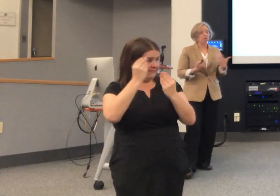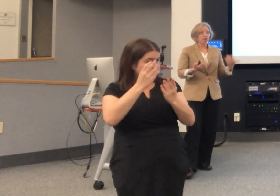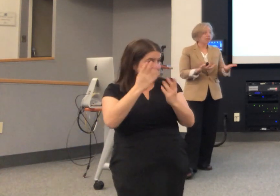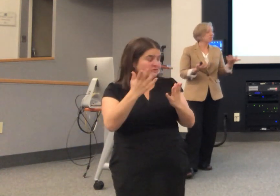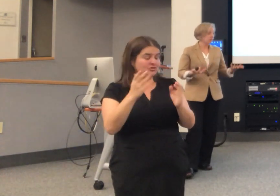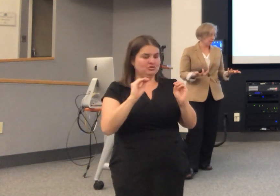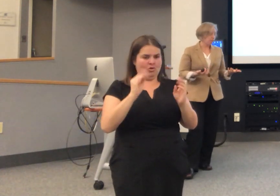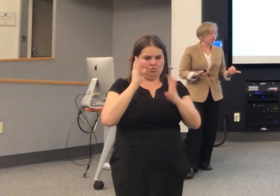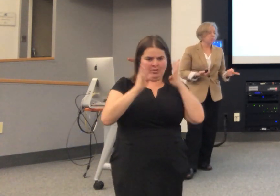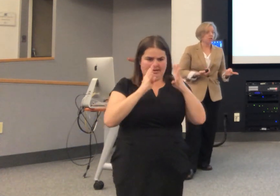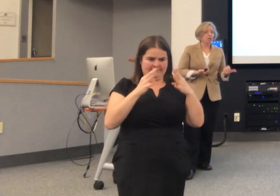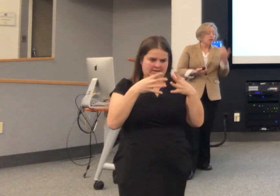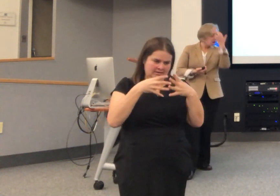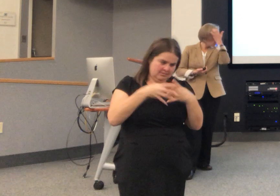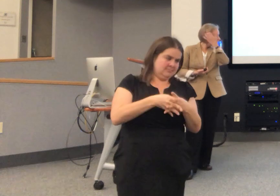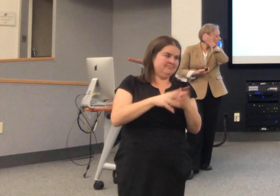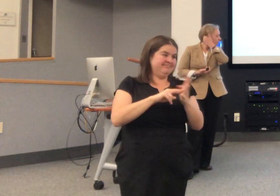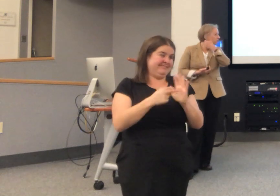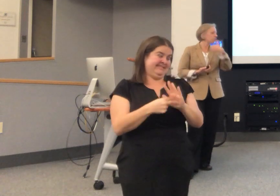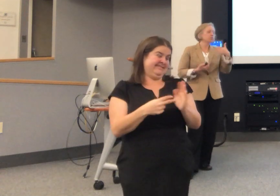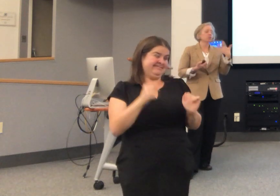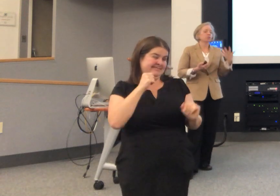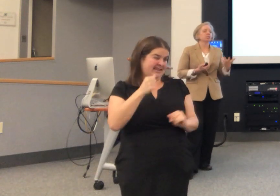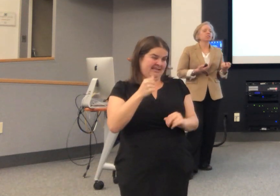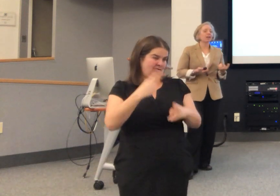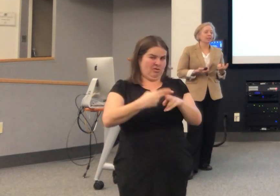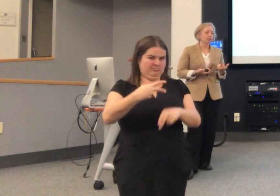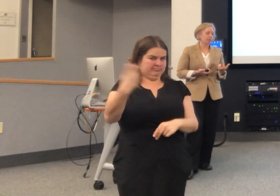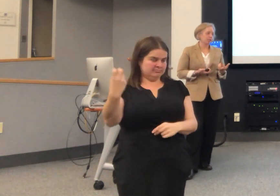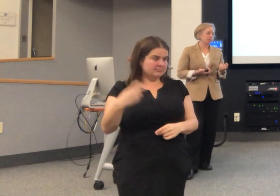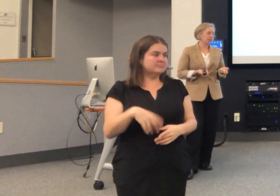that's not infringement. And then there's certain sort of stock elements